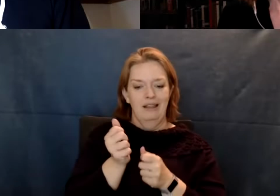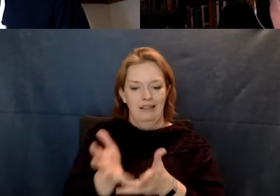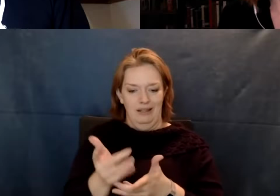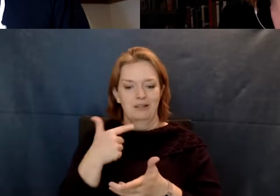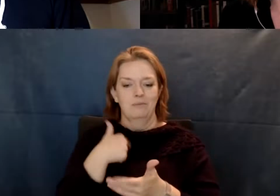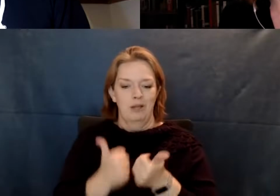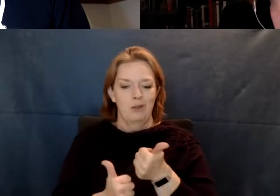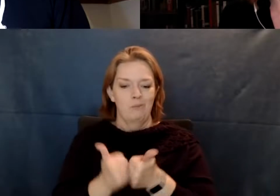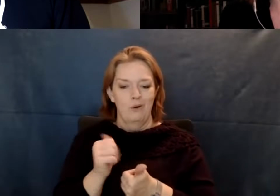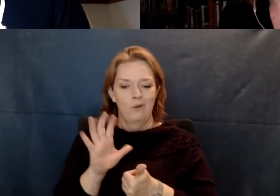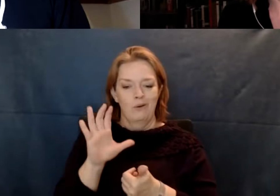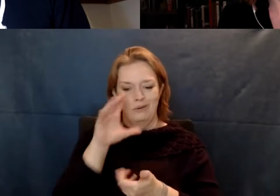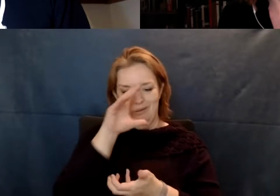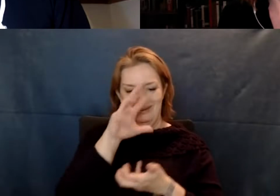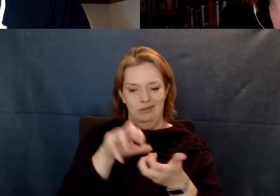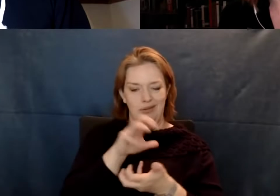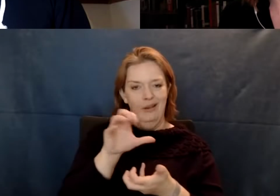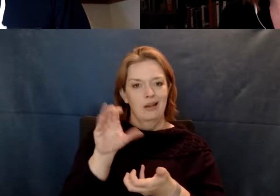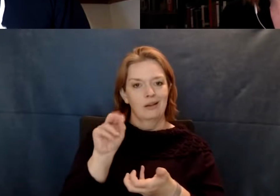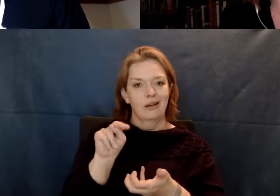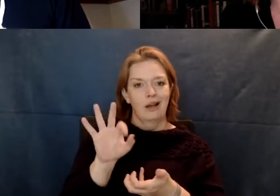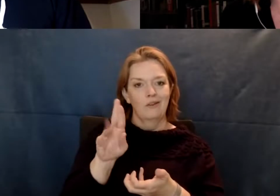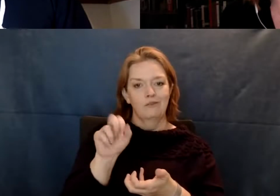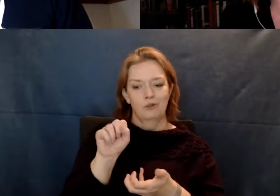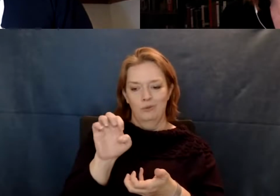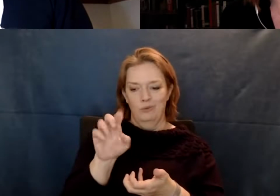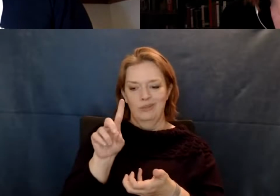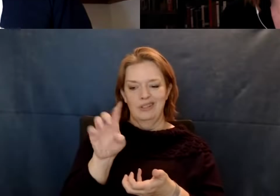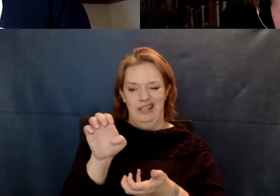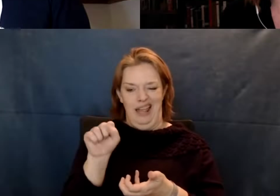It seems to me that while the language of your poems clearly evokes the Mississippi